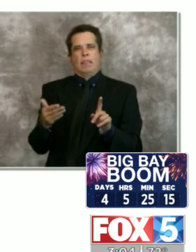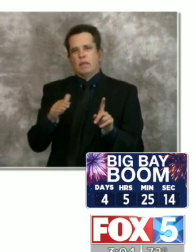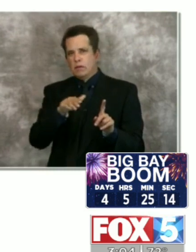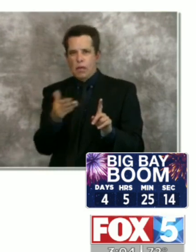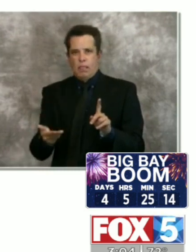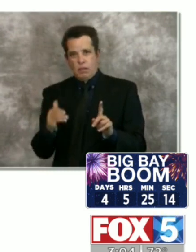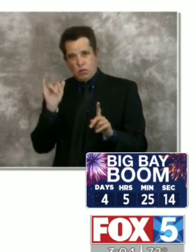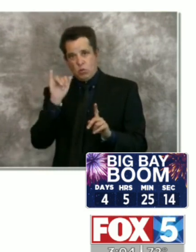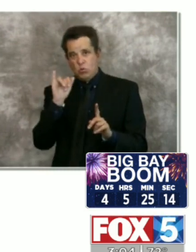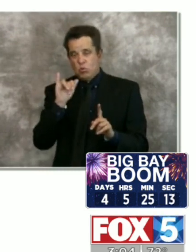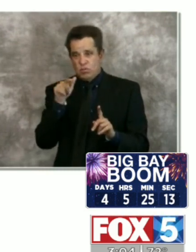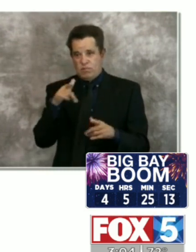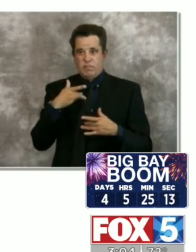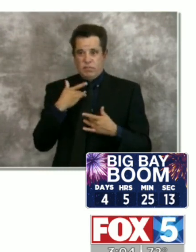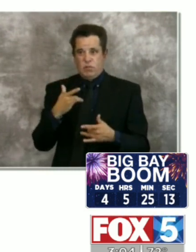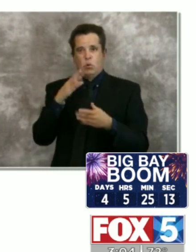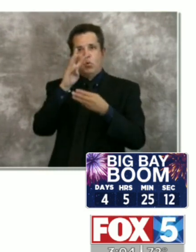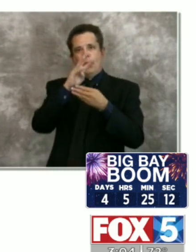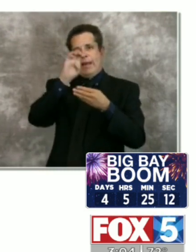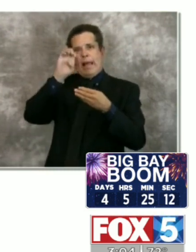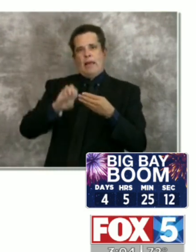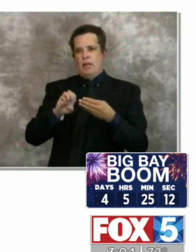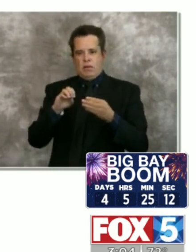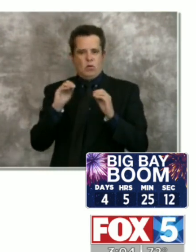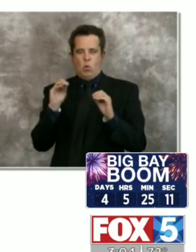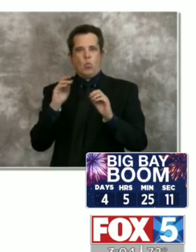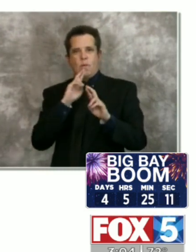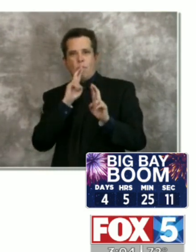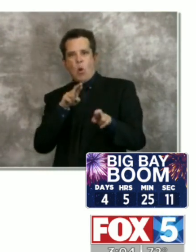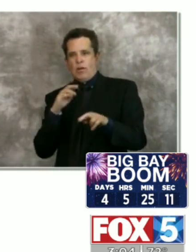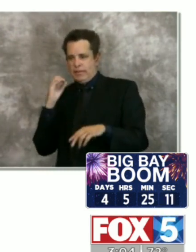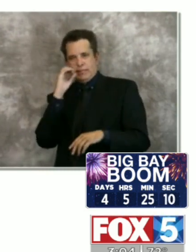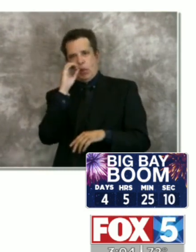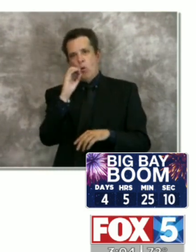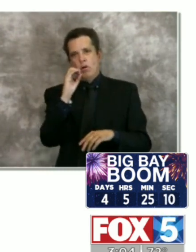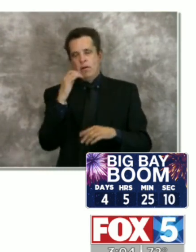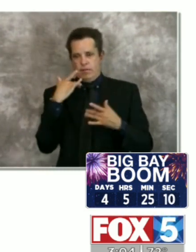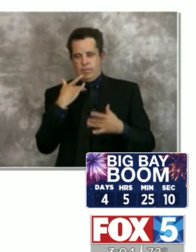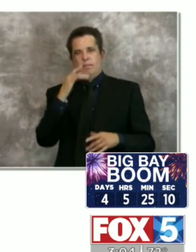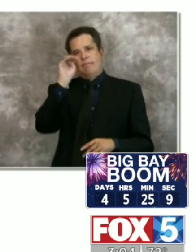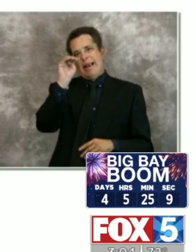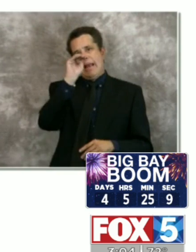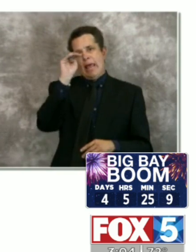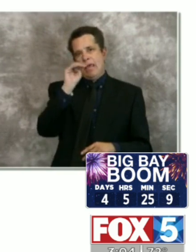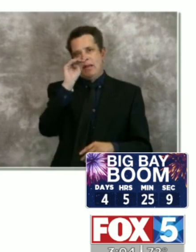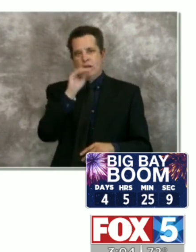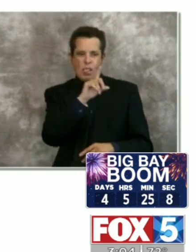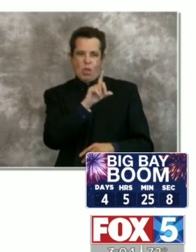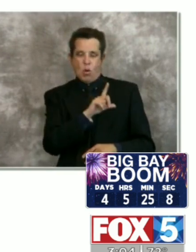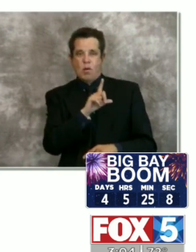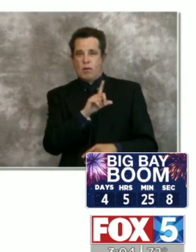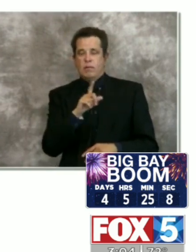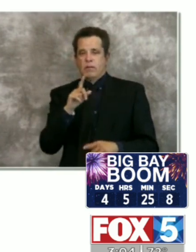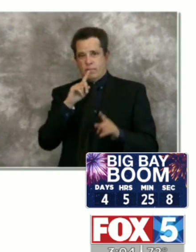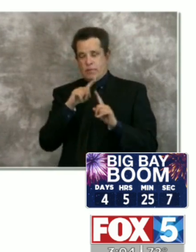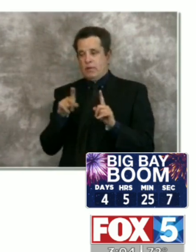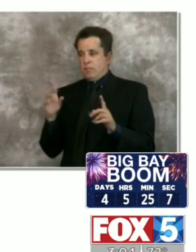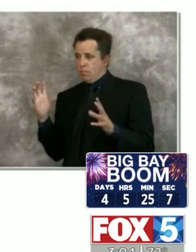THE ICU IN THE NEXT SLIDE. THIS SHOWS A OUR DEBTS AND AGAIN USUALLY FROM THE